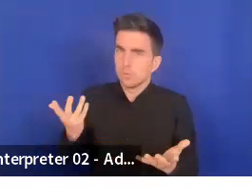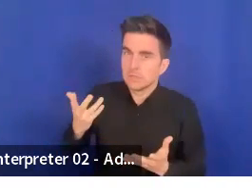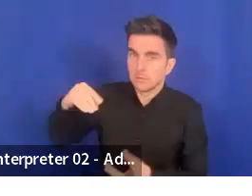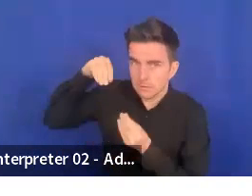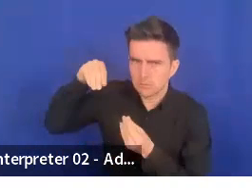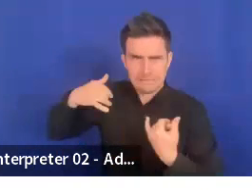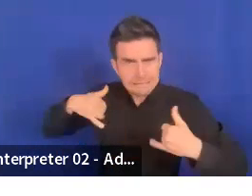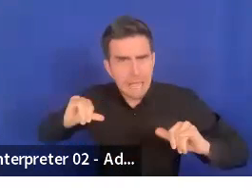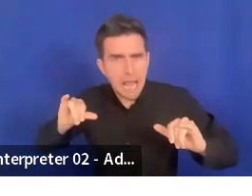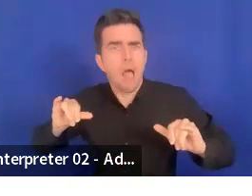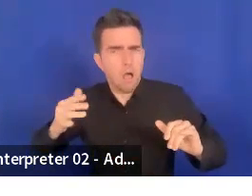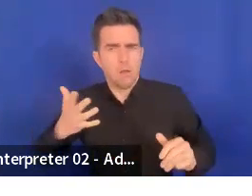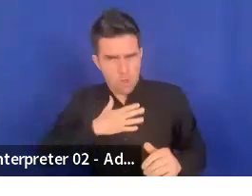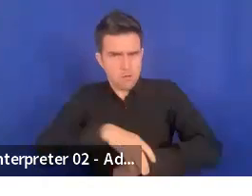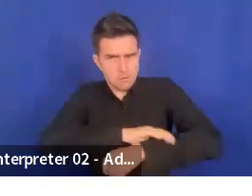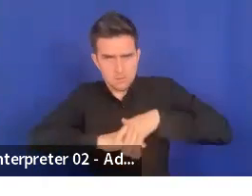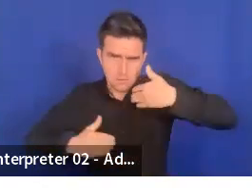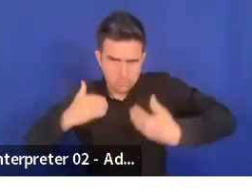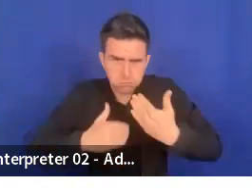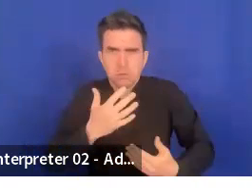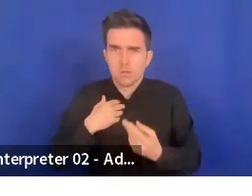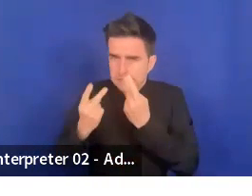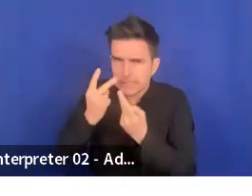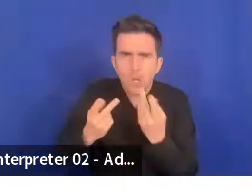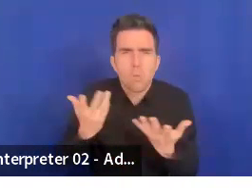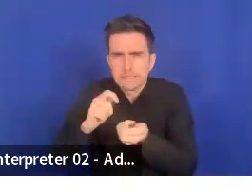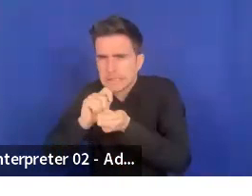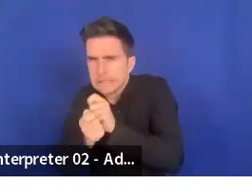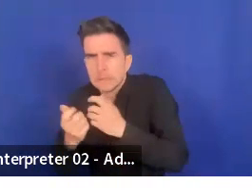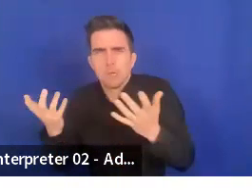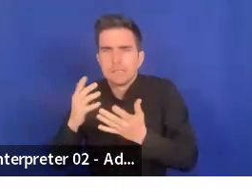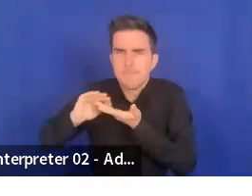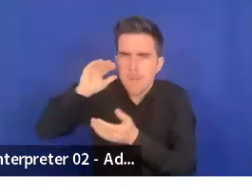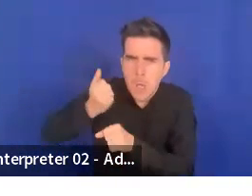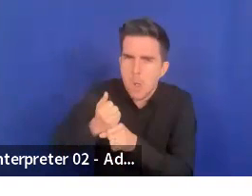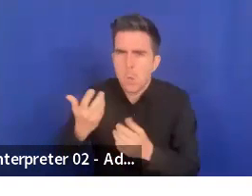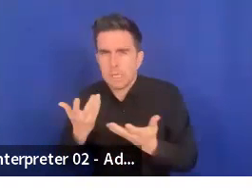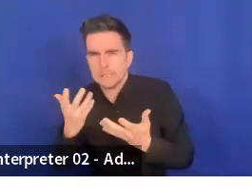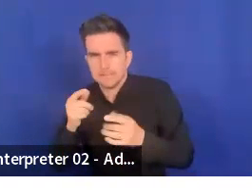going forward. Next slide, please.